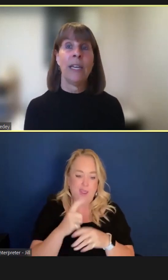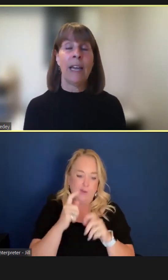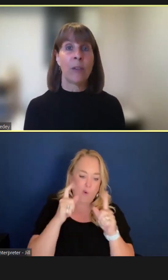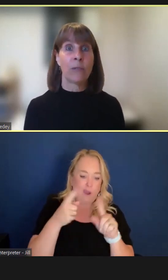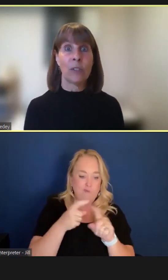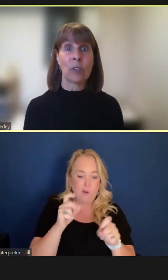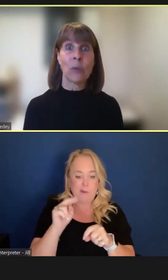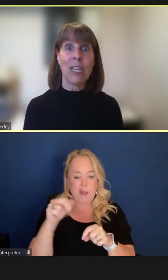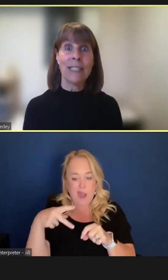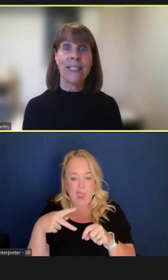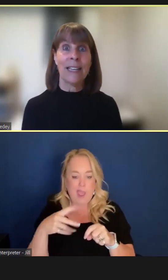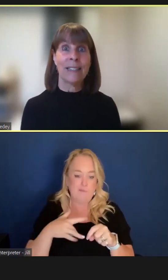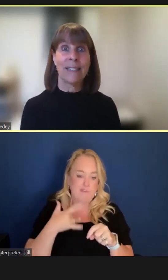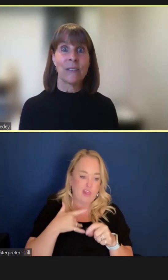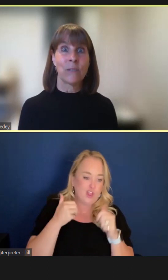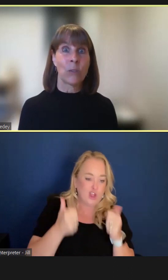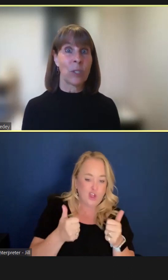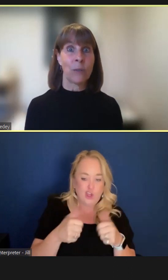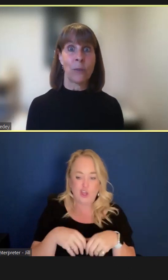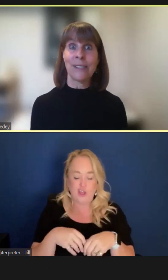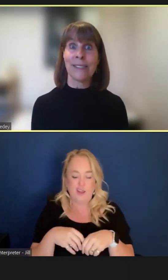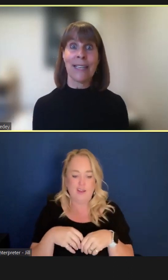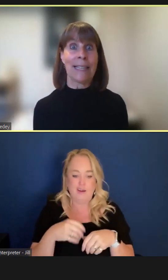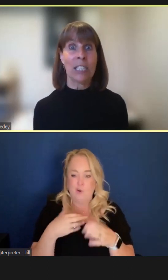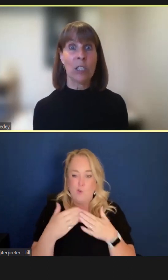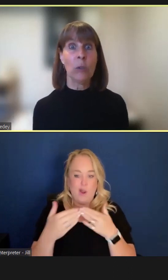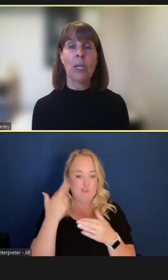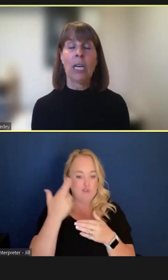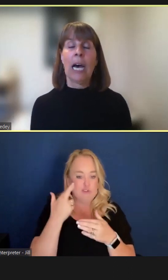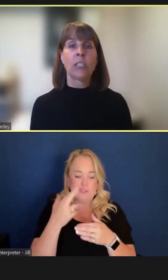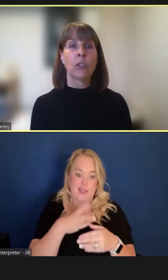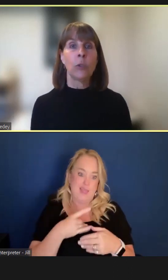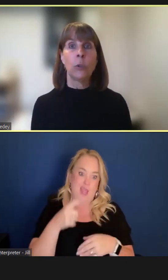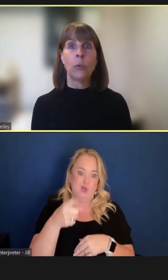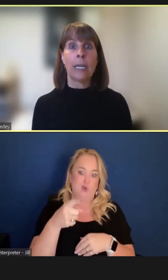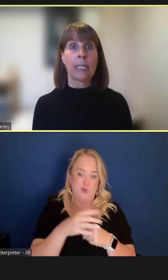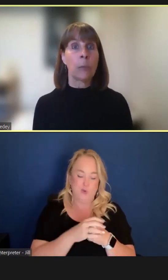they're feeling great and for whatever reason they like you to a complete